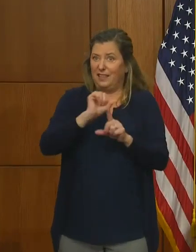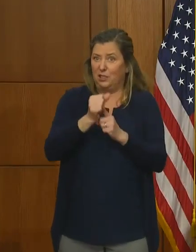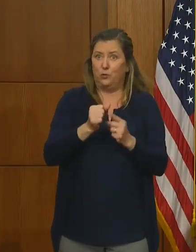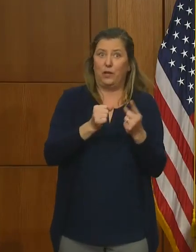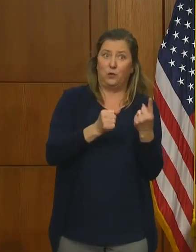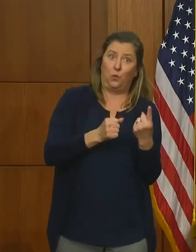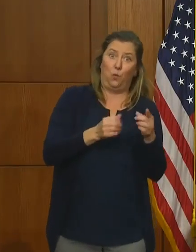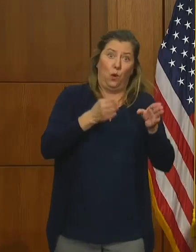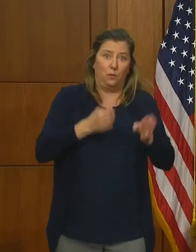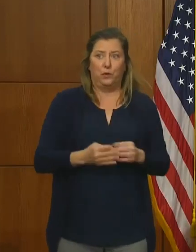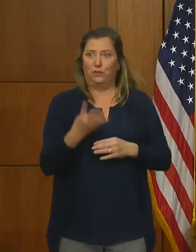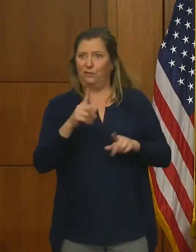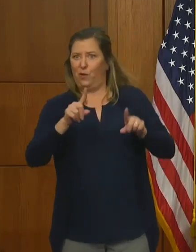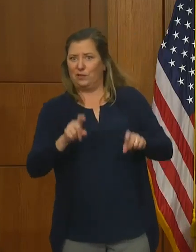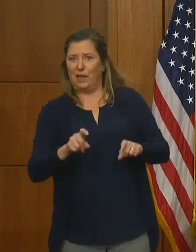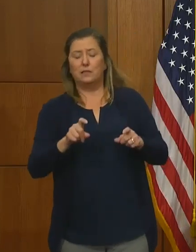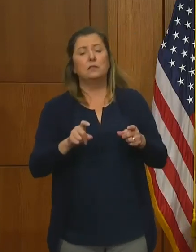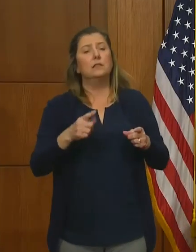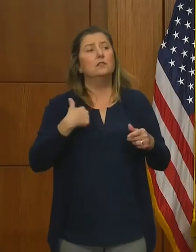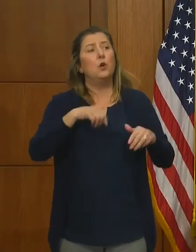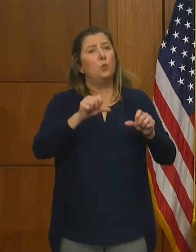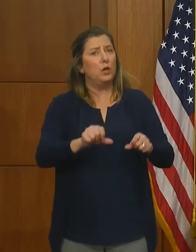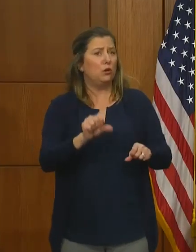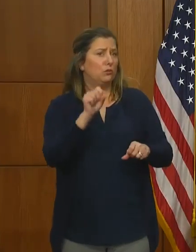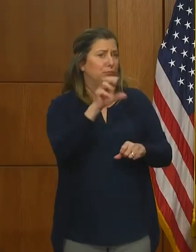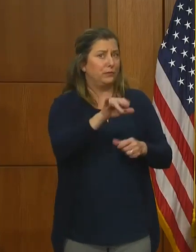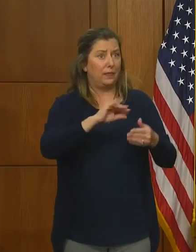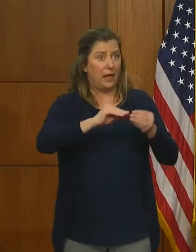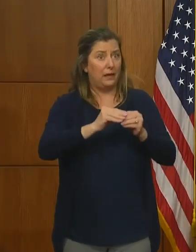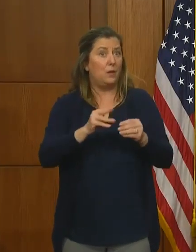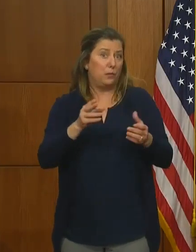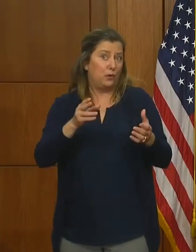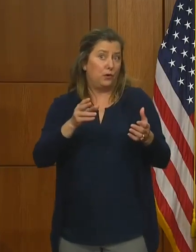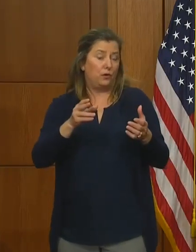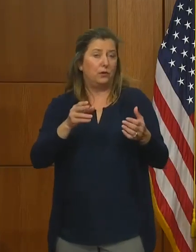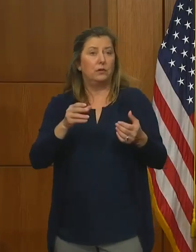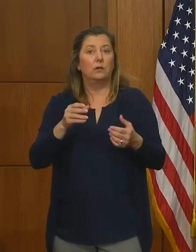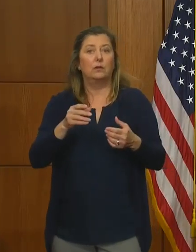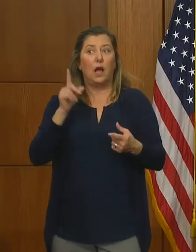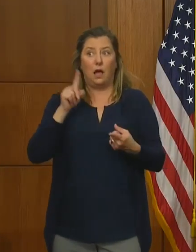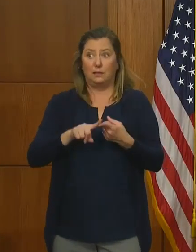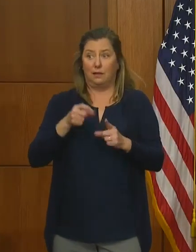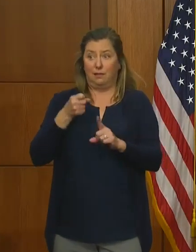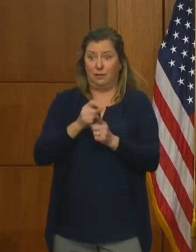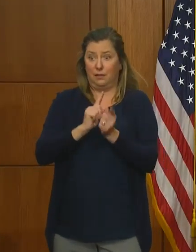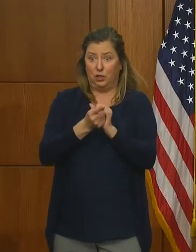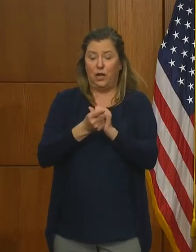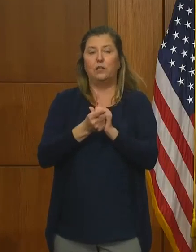SCENARIO THAT. THAT THE CAMPAIGN COMMISSIONER IT HAD INDICATED SO WE CAN CERTAINLY GET BACK TO YOU. WHAT THAT